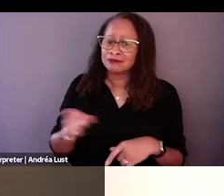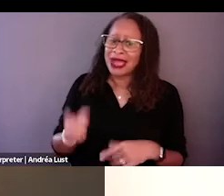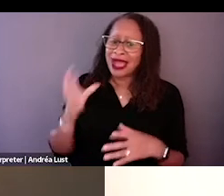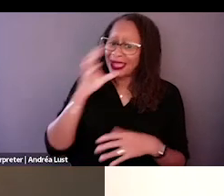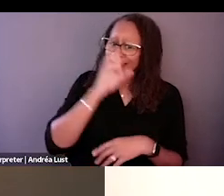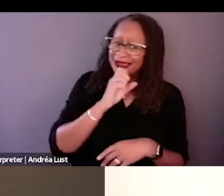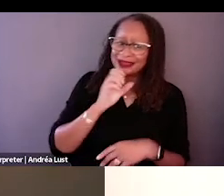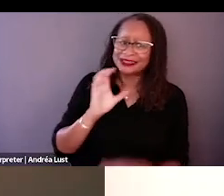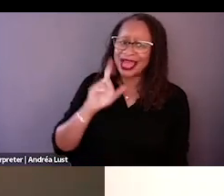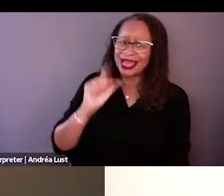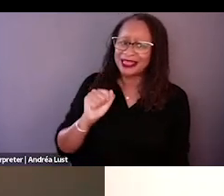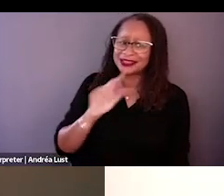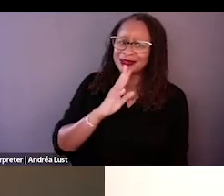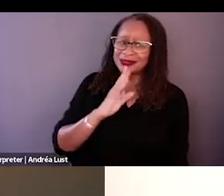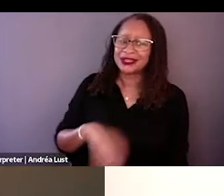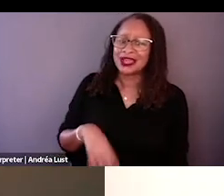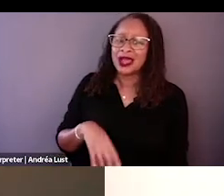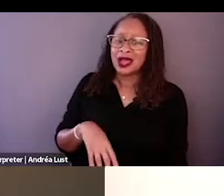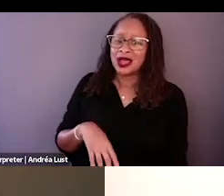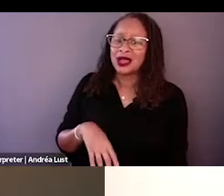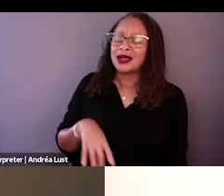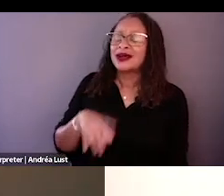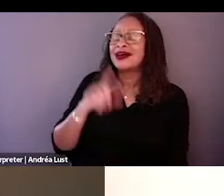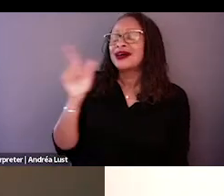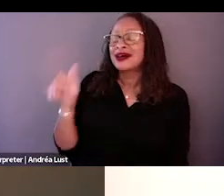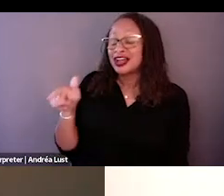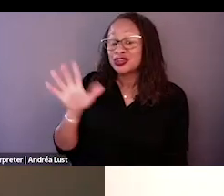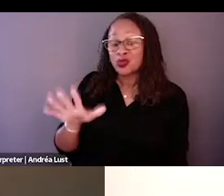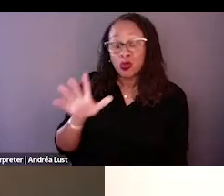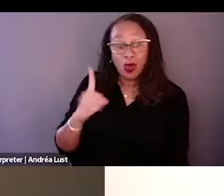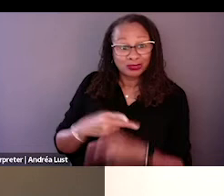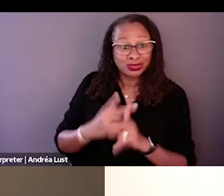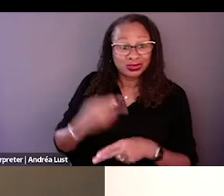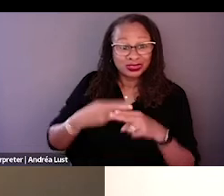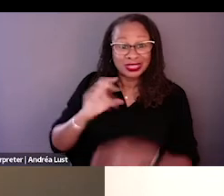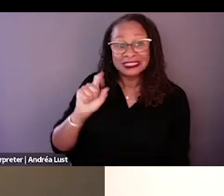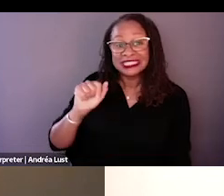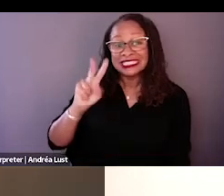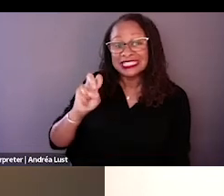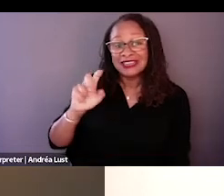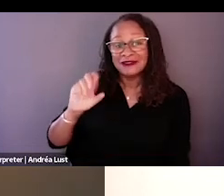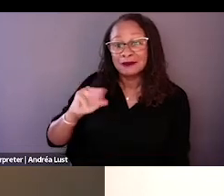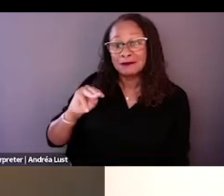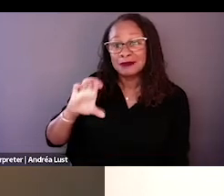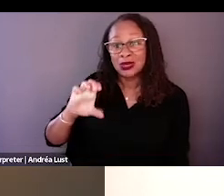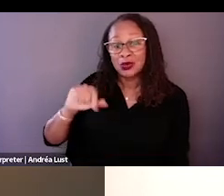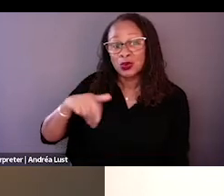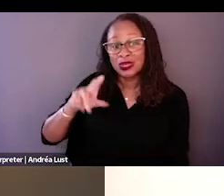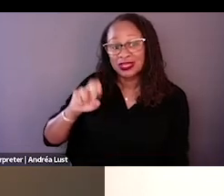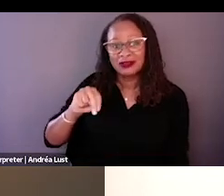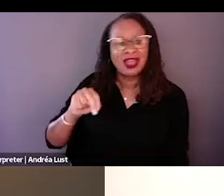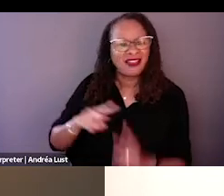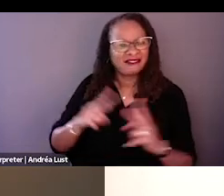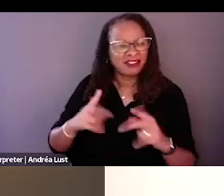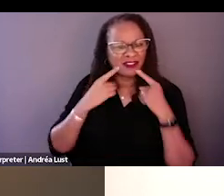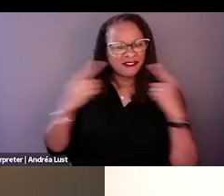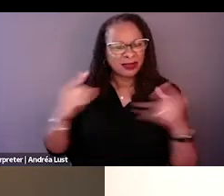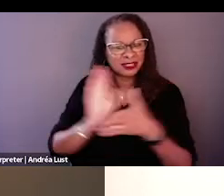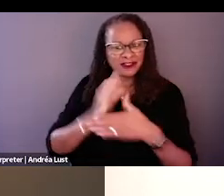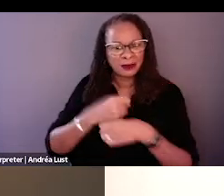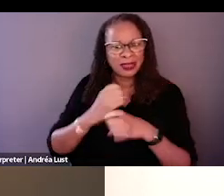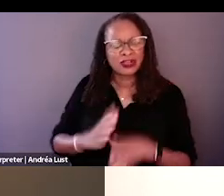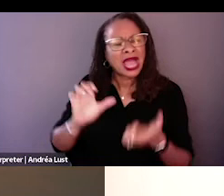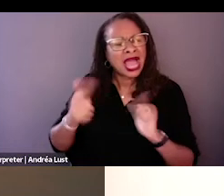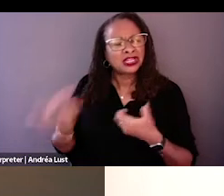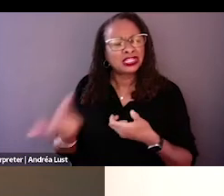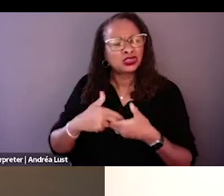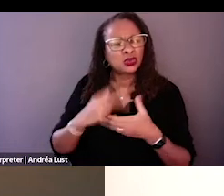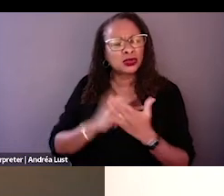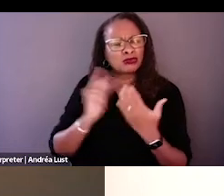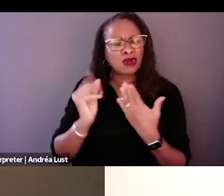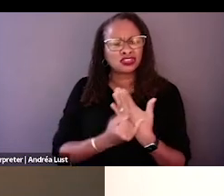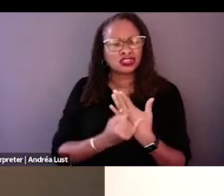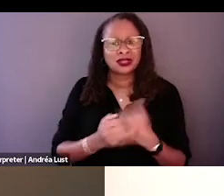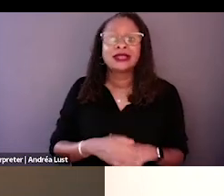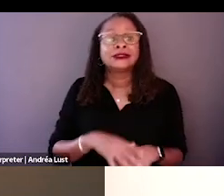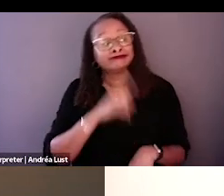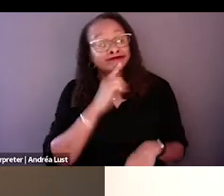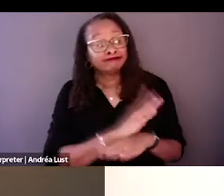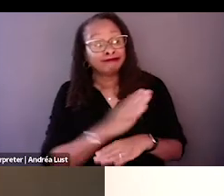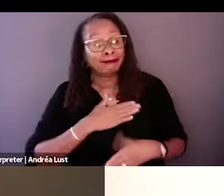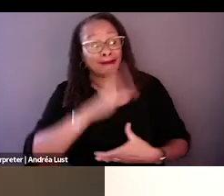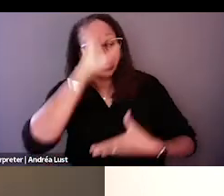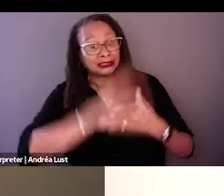alternative point of view, but from someone that knows more than us and in a way is finding